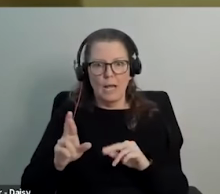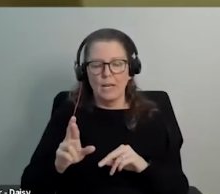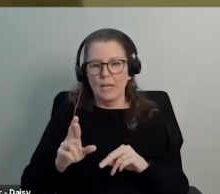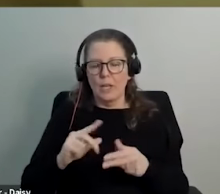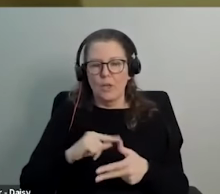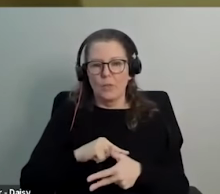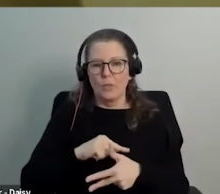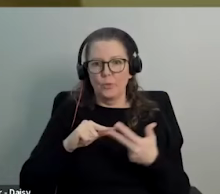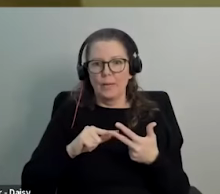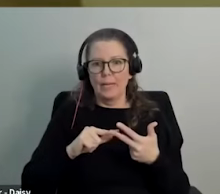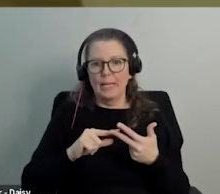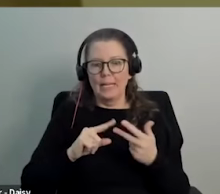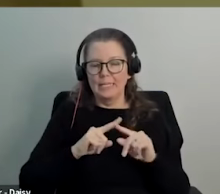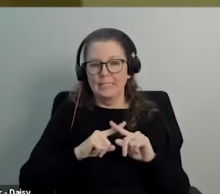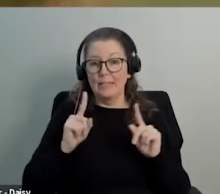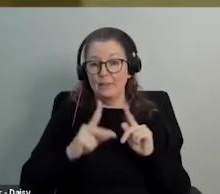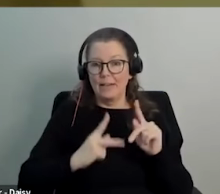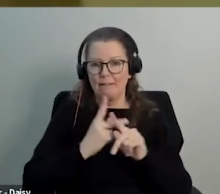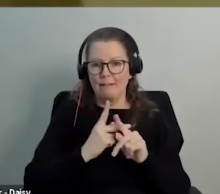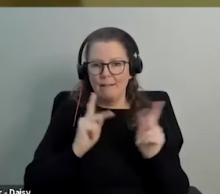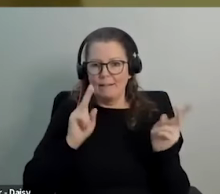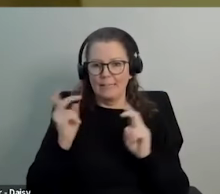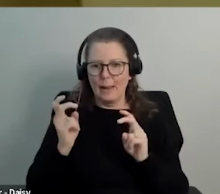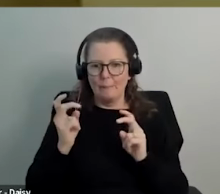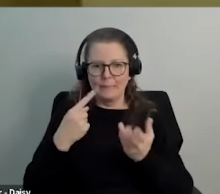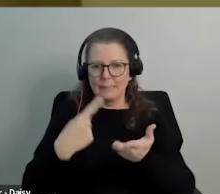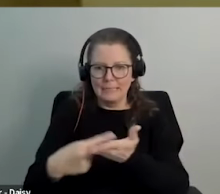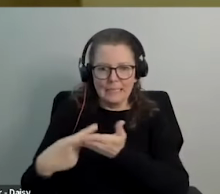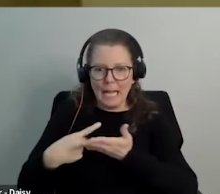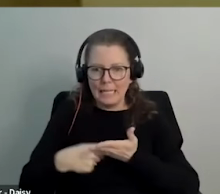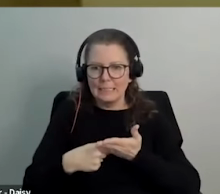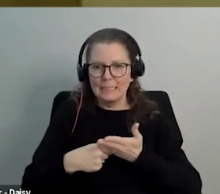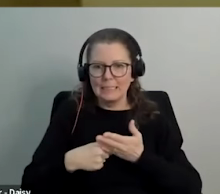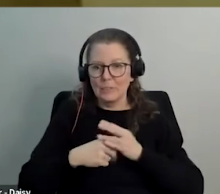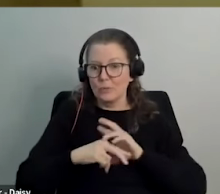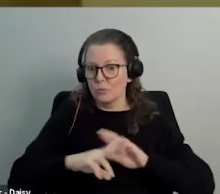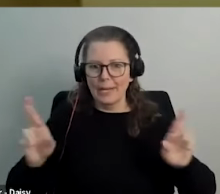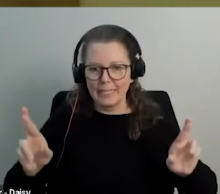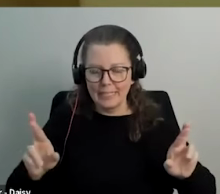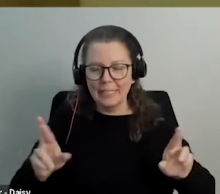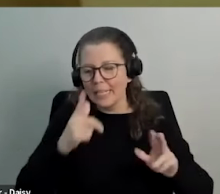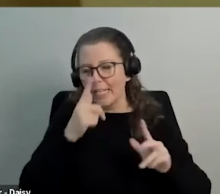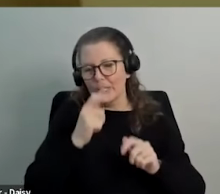in my head. Pretty much the same categories that you brought up, right?